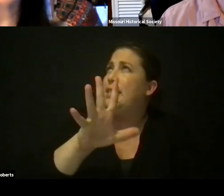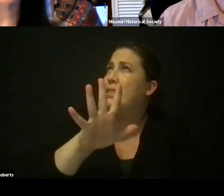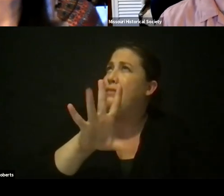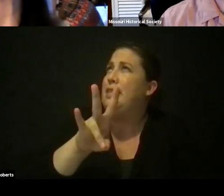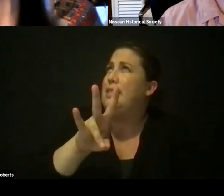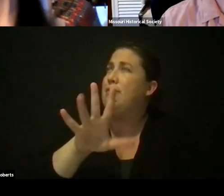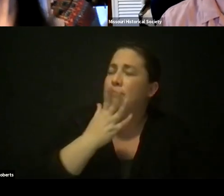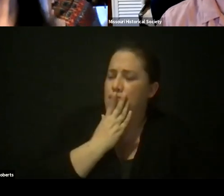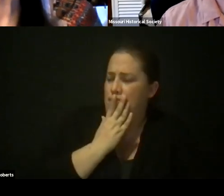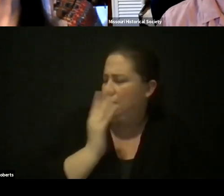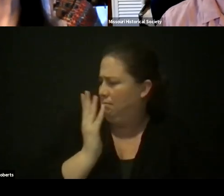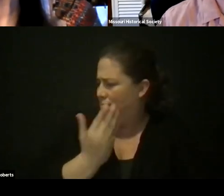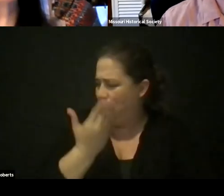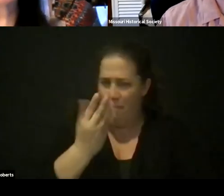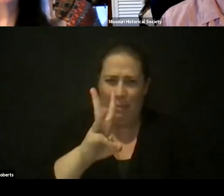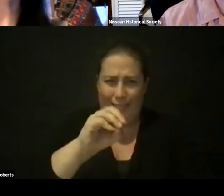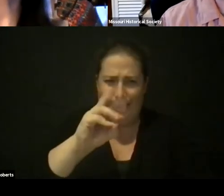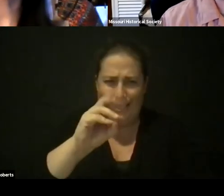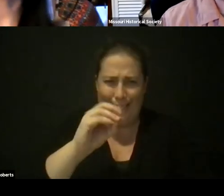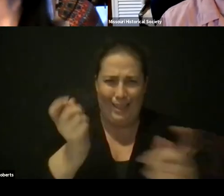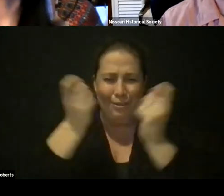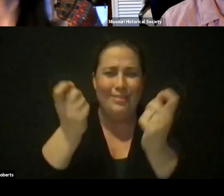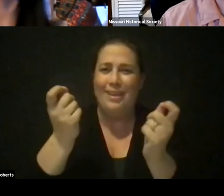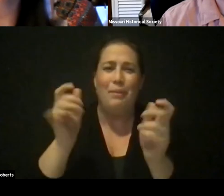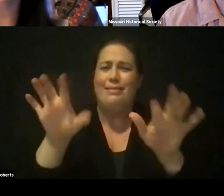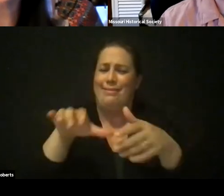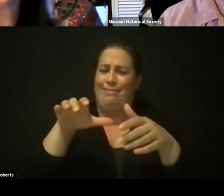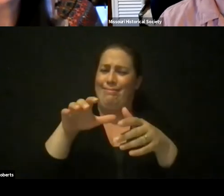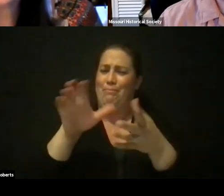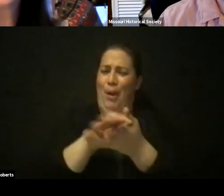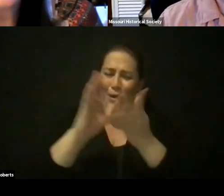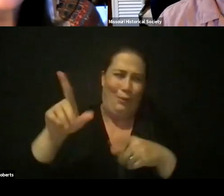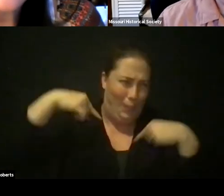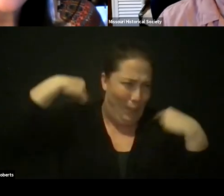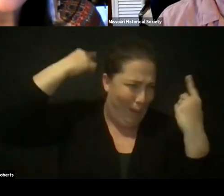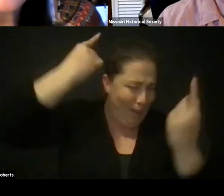everyone and everything. Um, as far as Friends Meeting camp, I